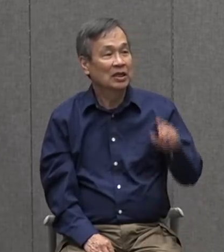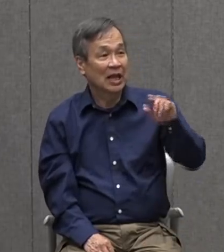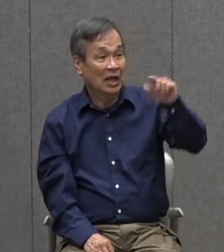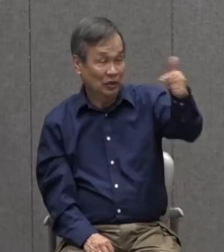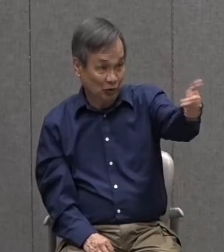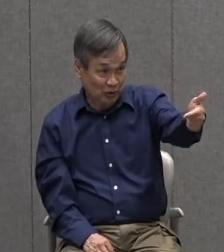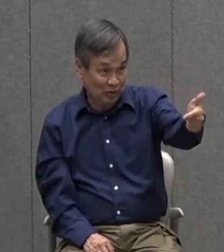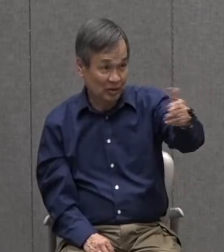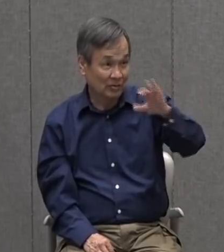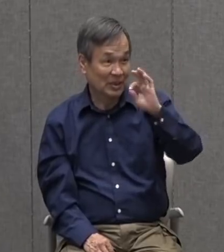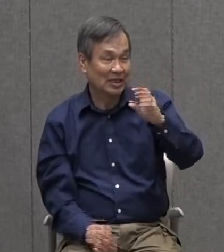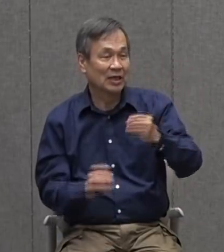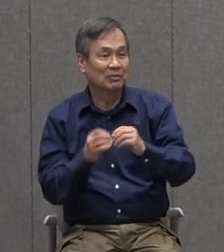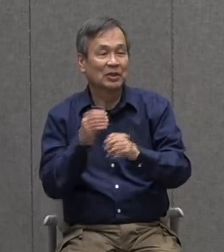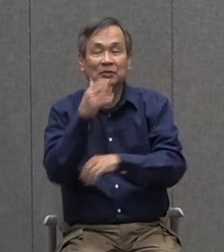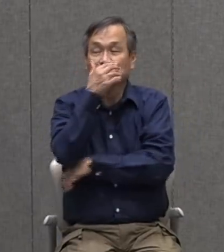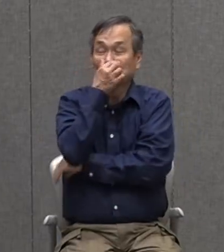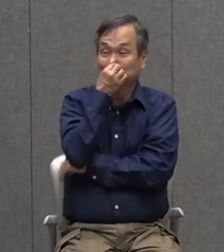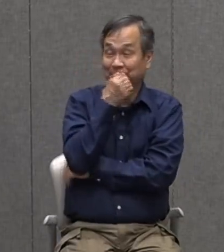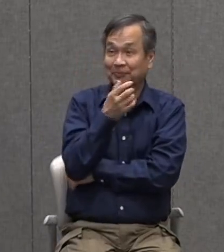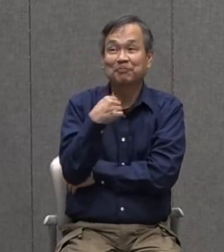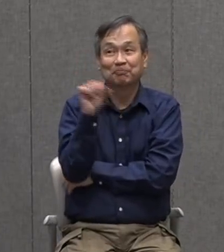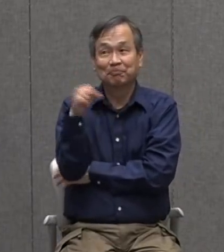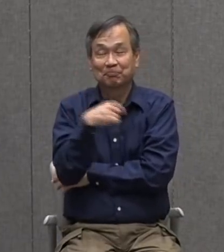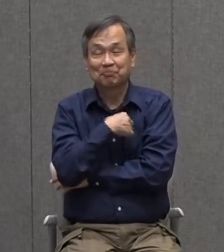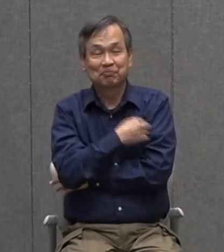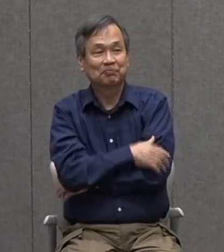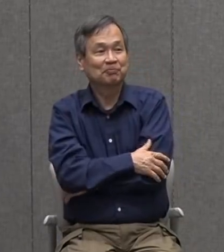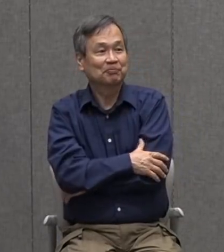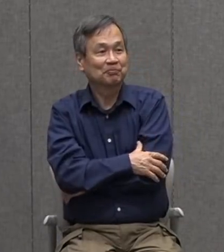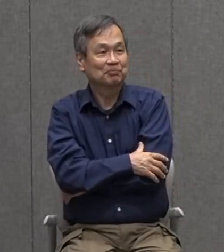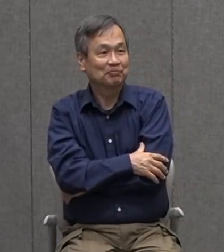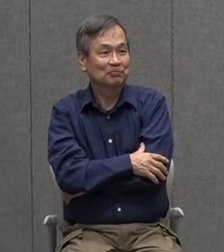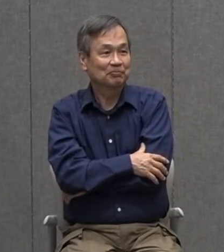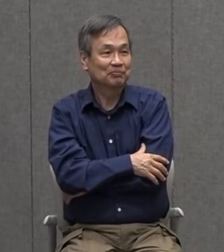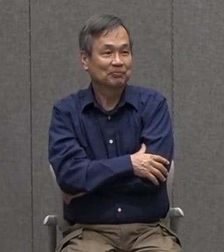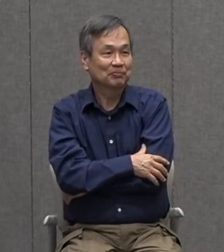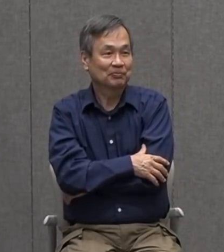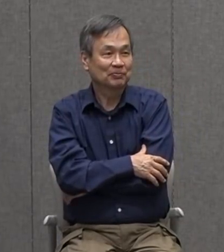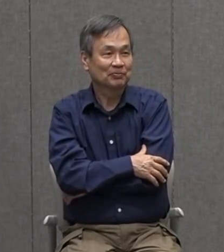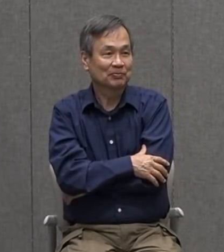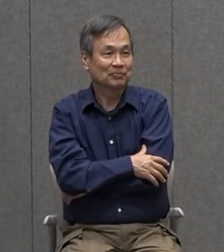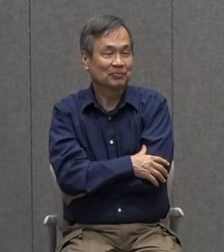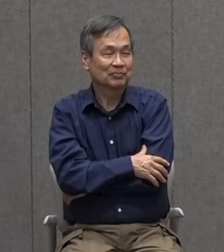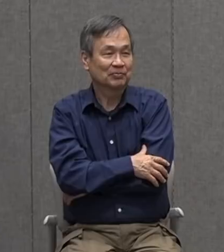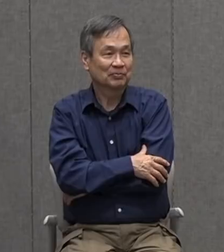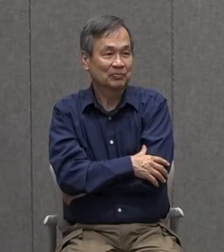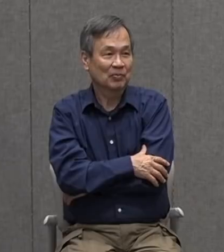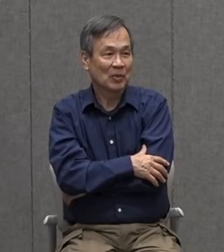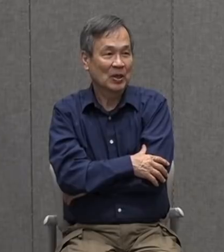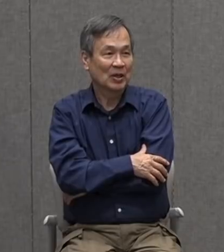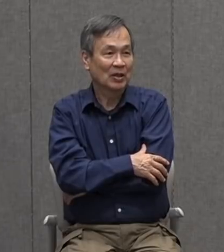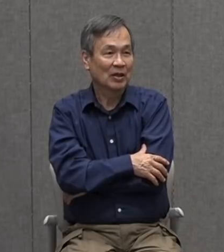Yes. Okay, I think we only have time for maybe one more number each.